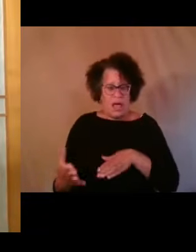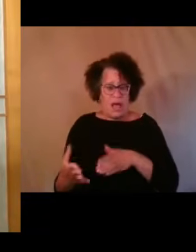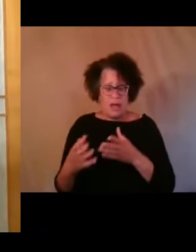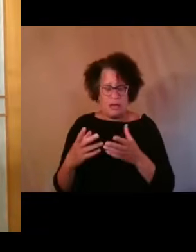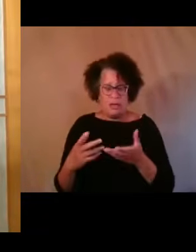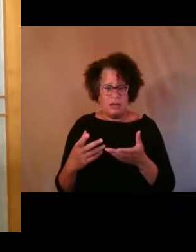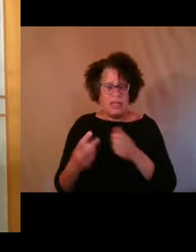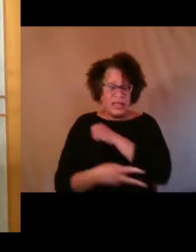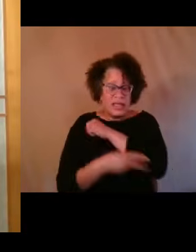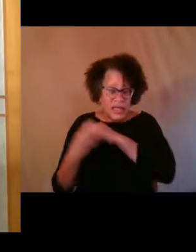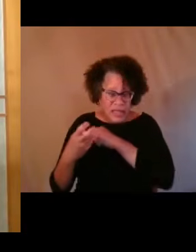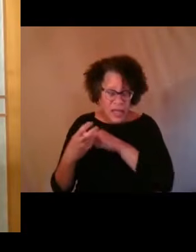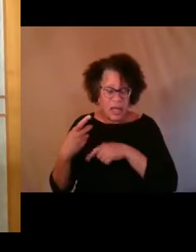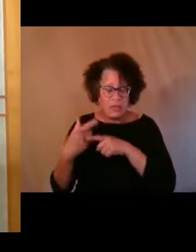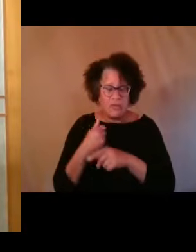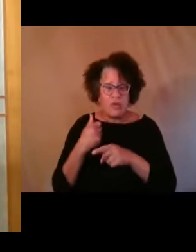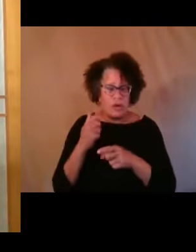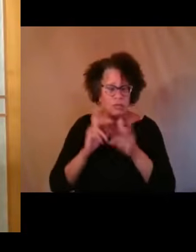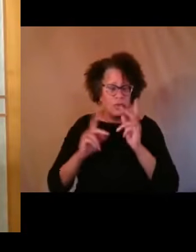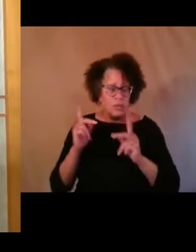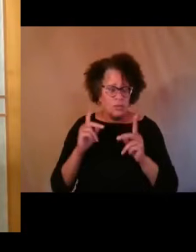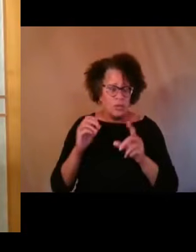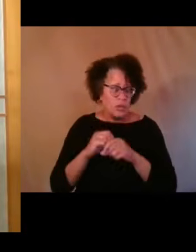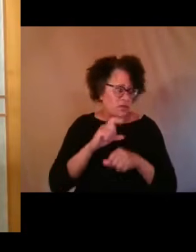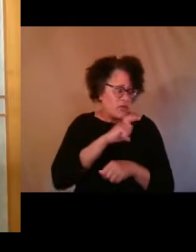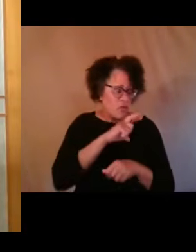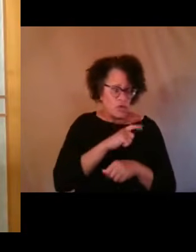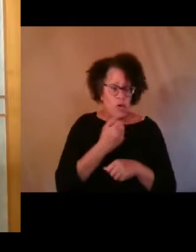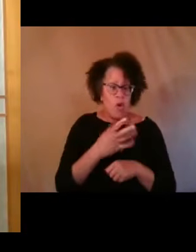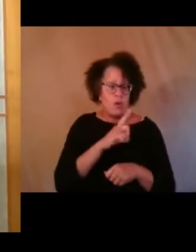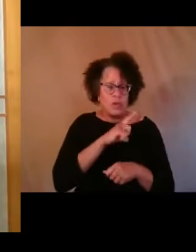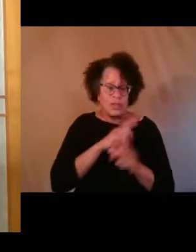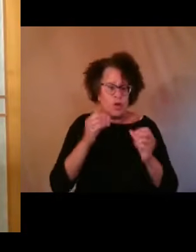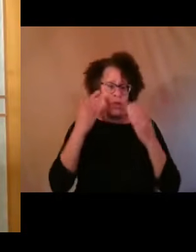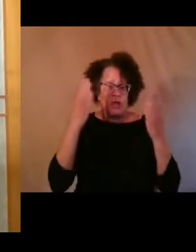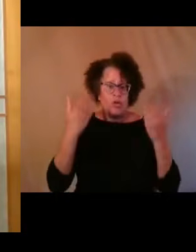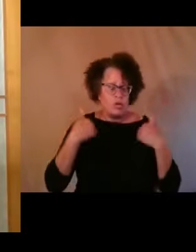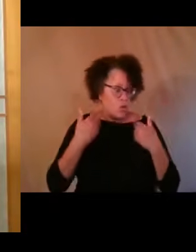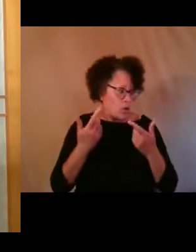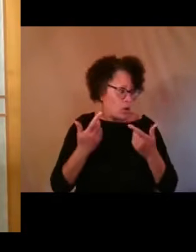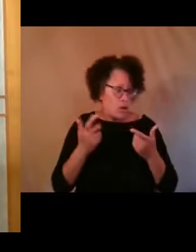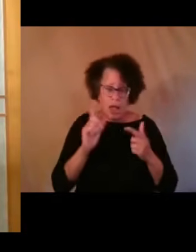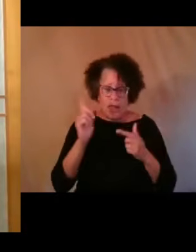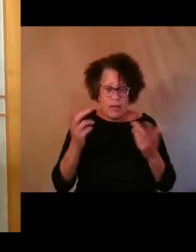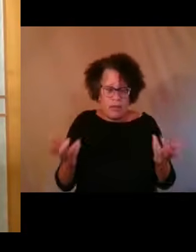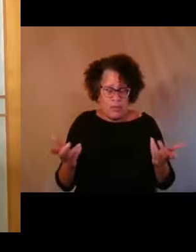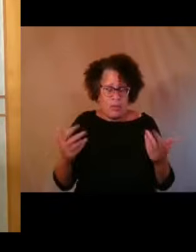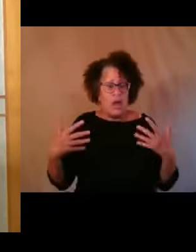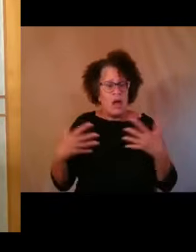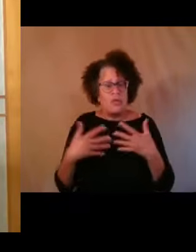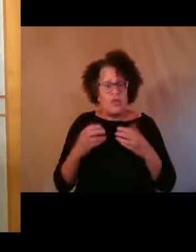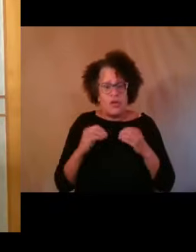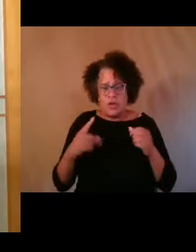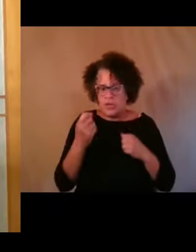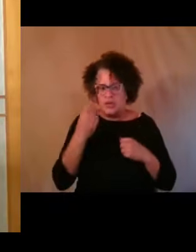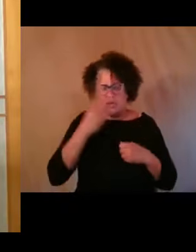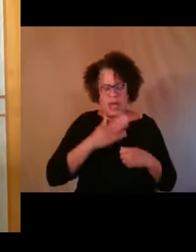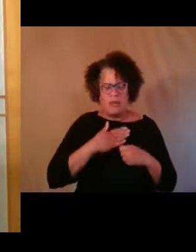by Immigration Customs Enforcement or by police and nobody knows where we're at. We are afraid that nobody understands language.